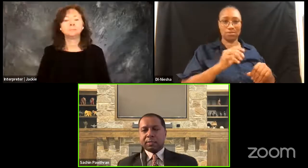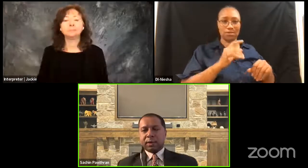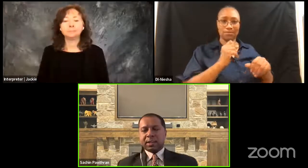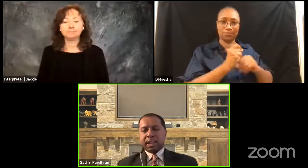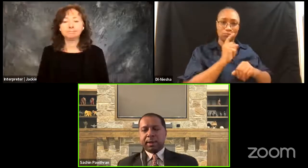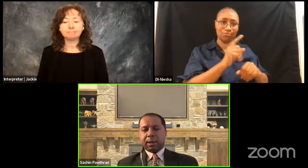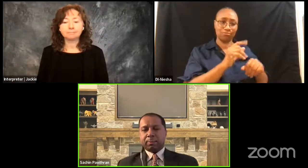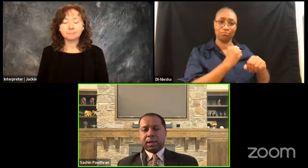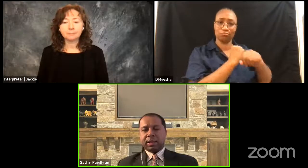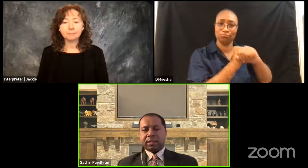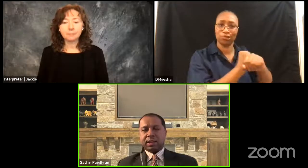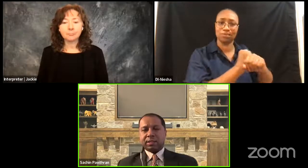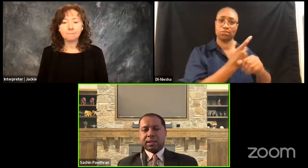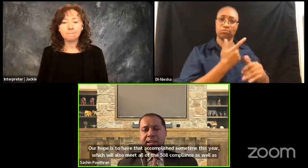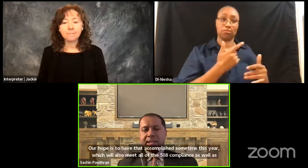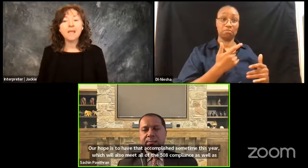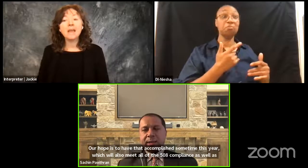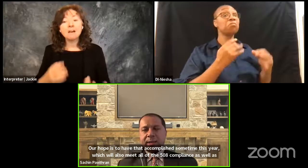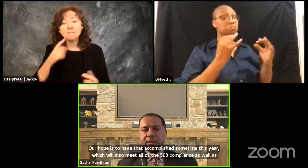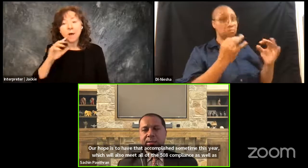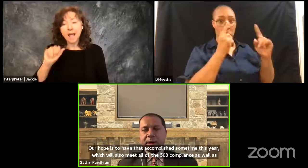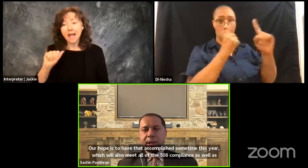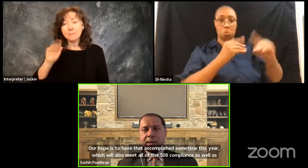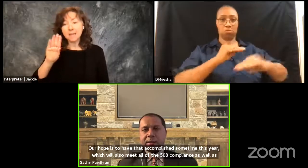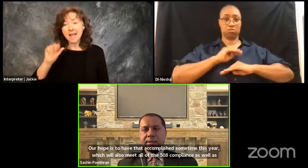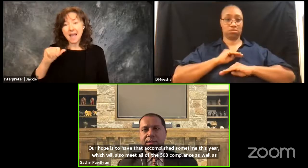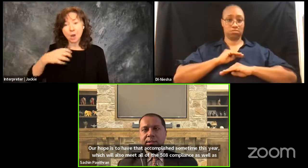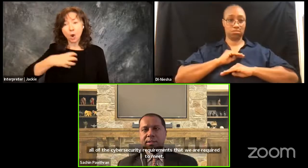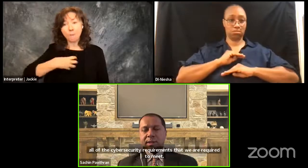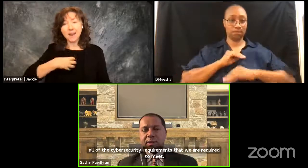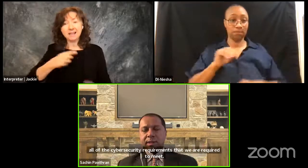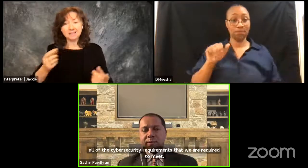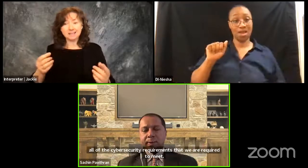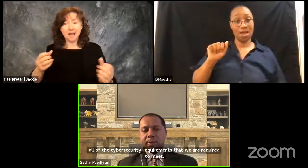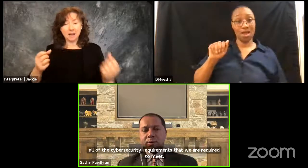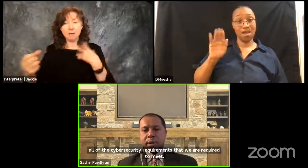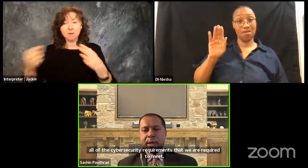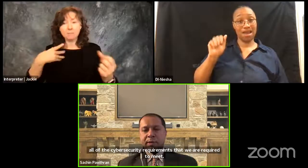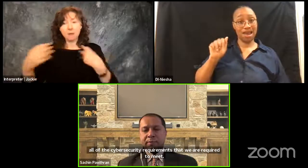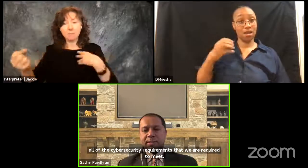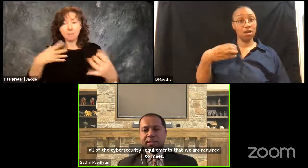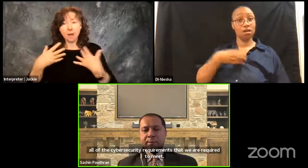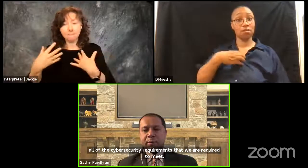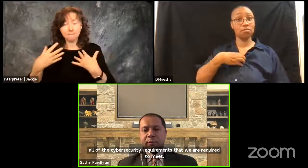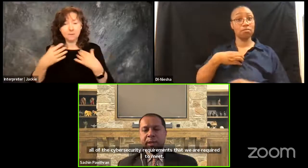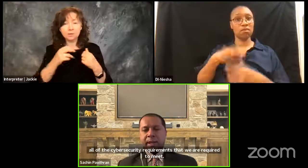As far as ABA complaints, since the last meeting, since early November to end of December, we